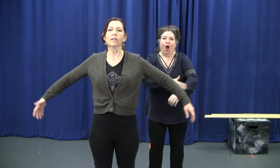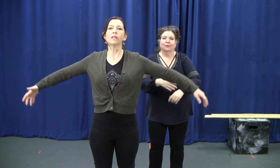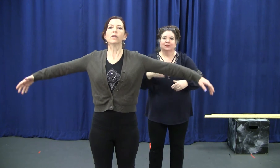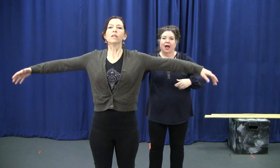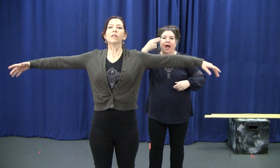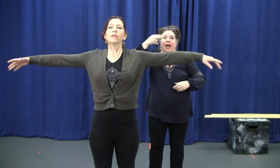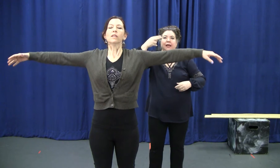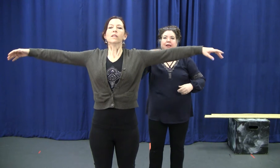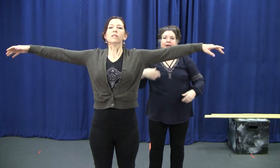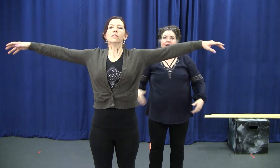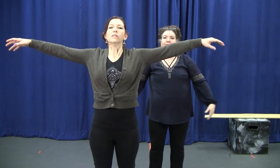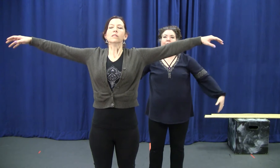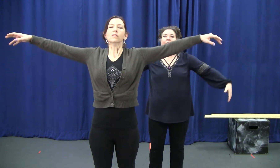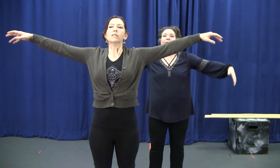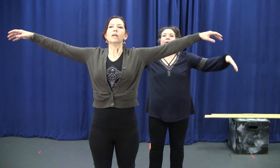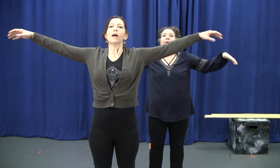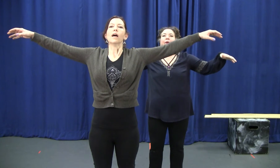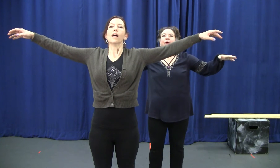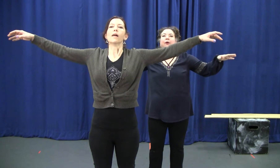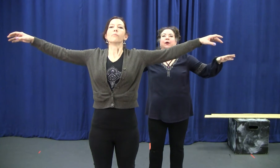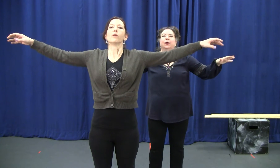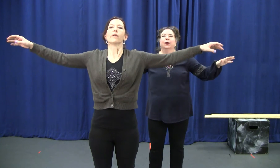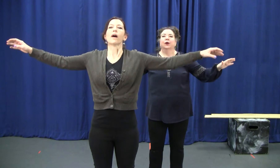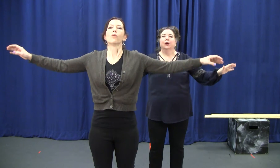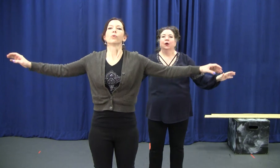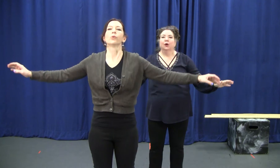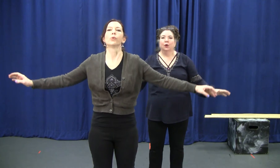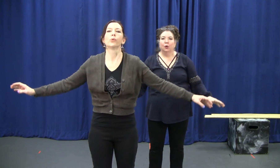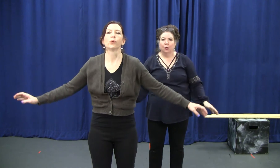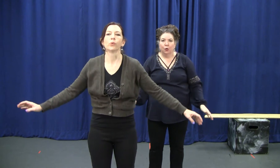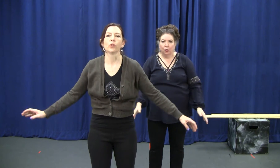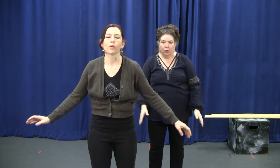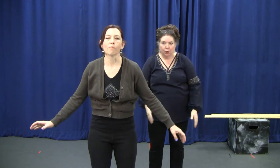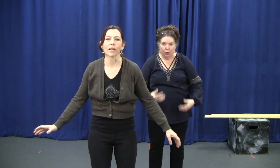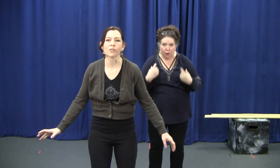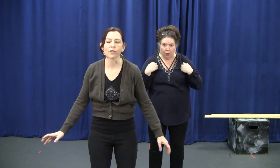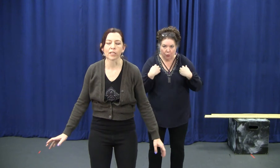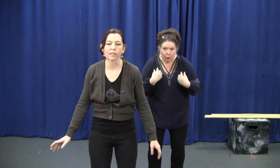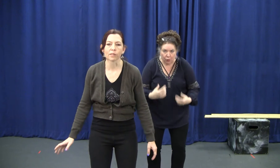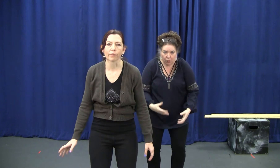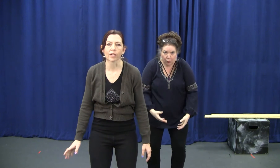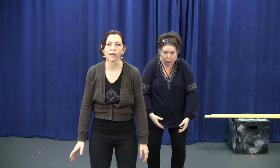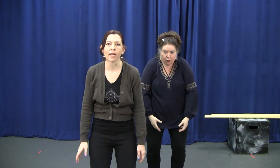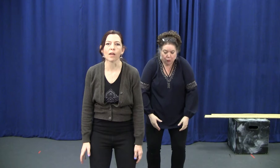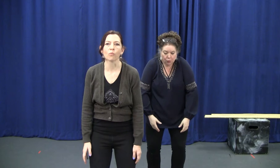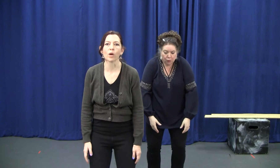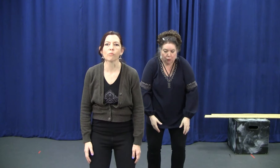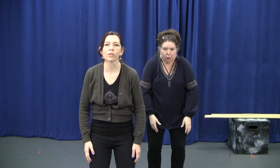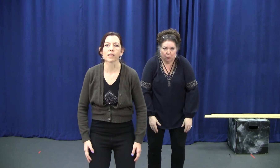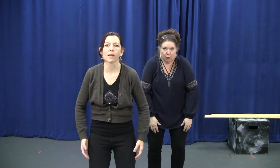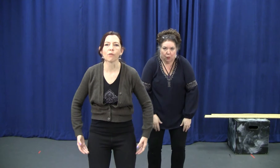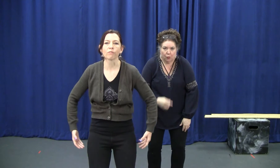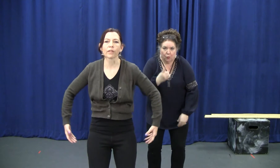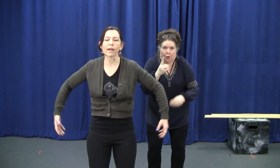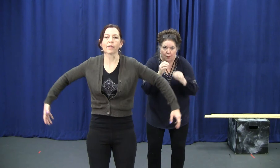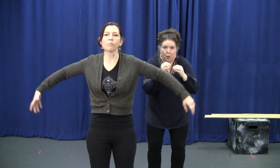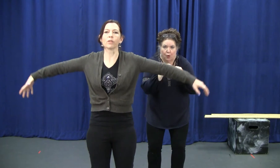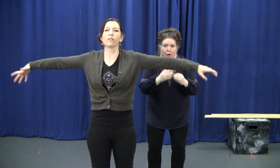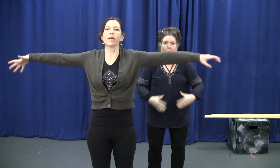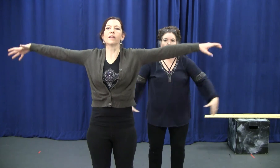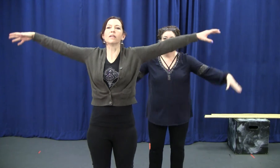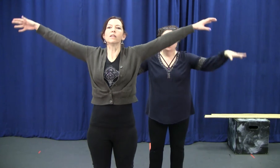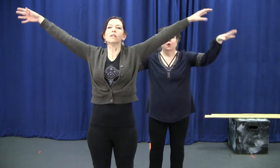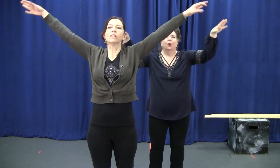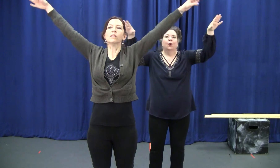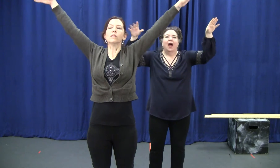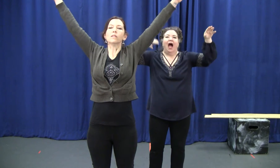and breathe out.. you can bend your knees a bit, and one more time.. over the head,